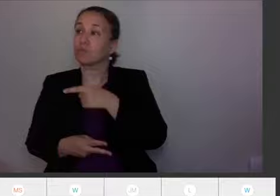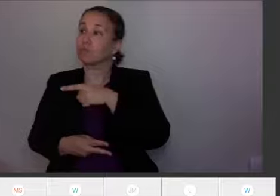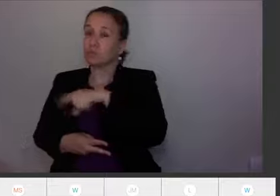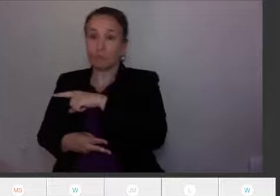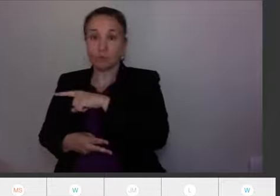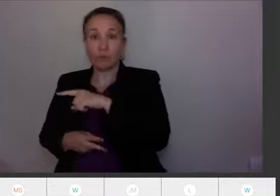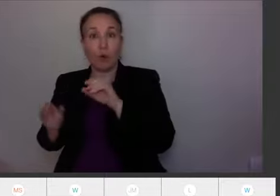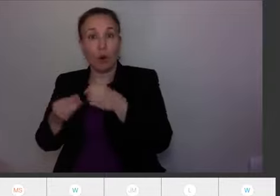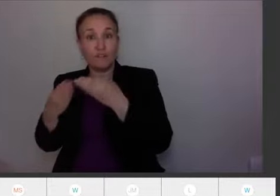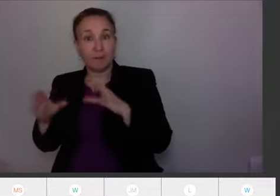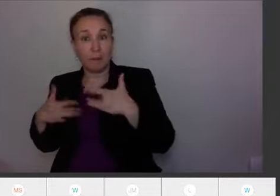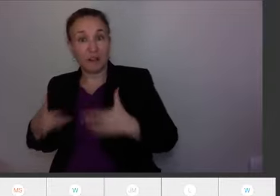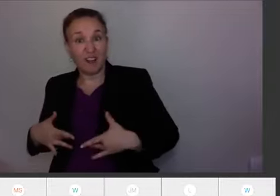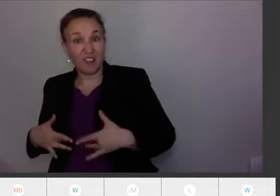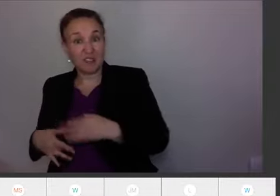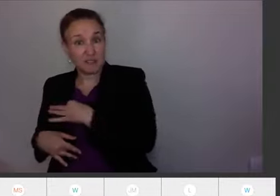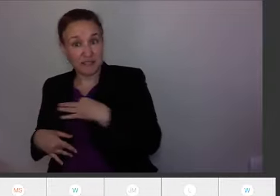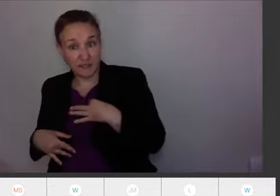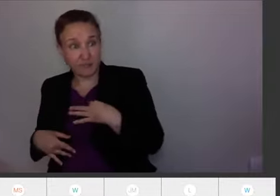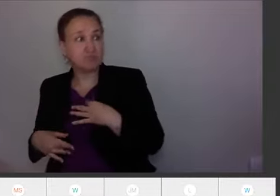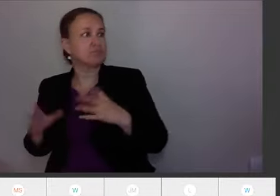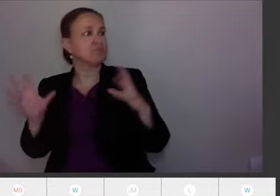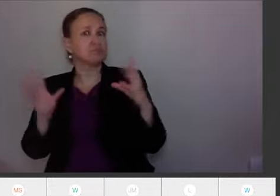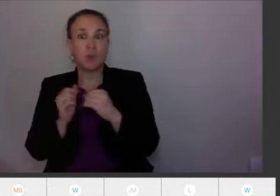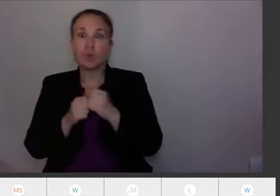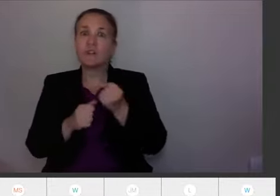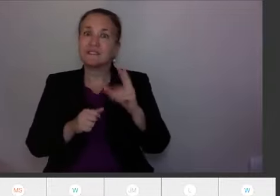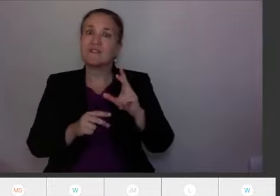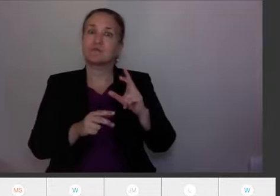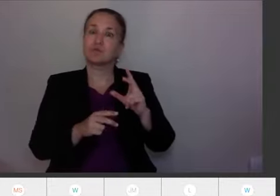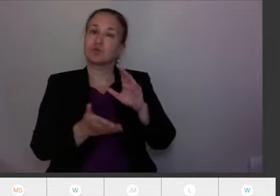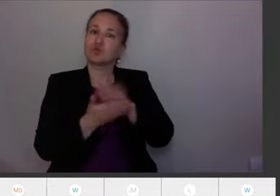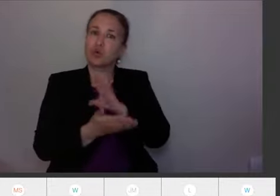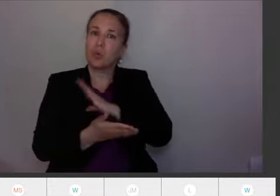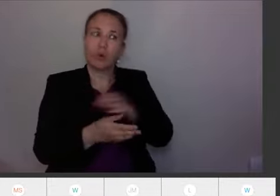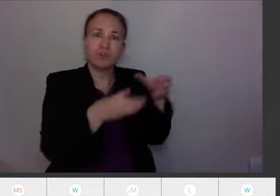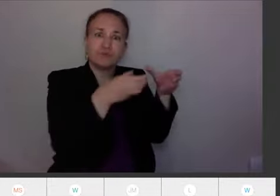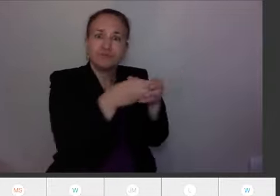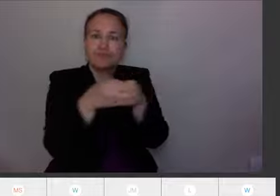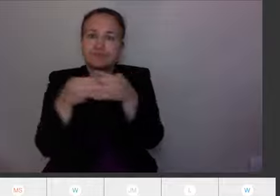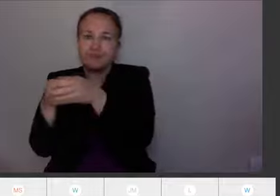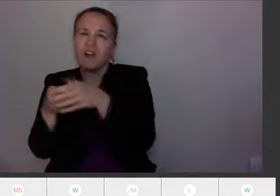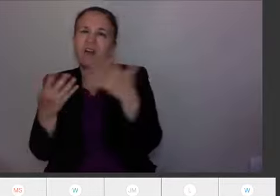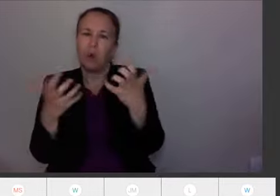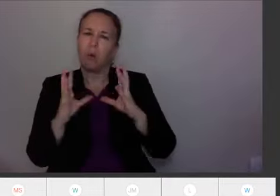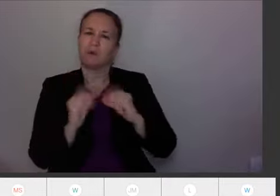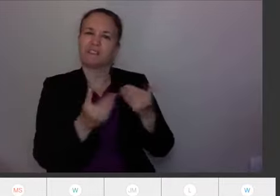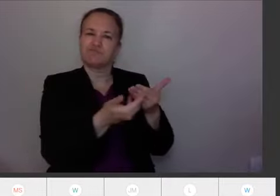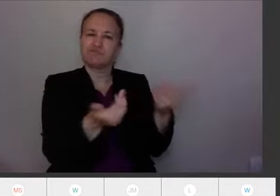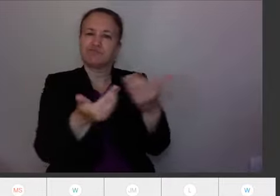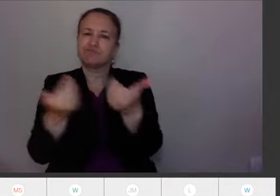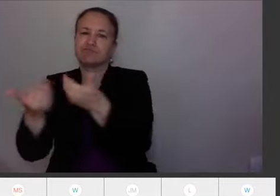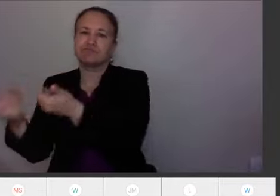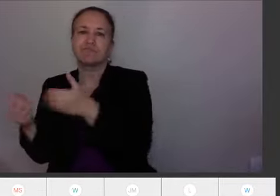public health have now met with several individual school boards who asked to have individual meetings just to really go through this